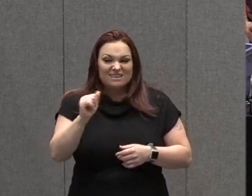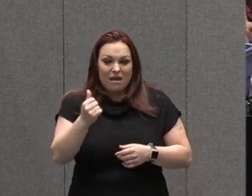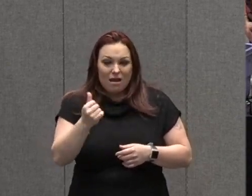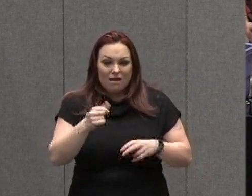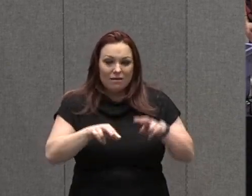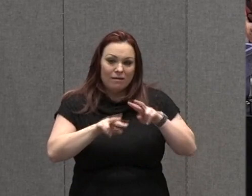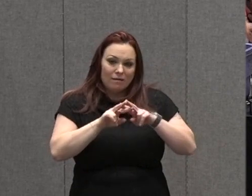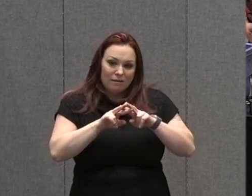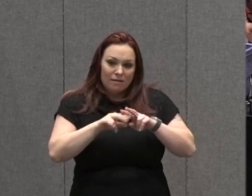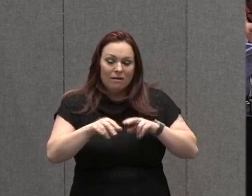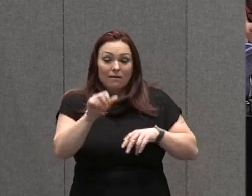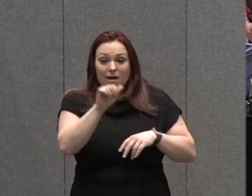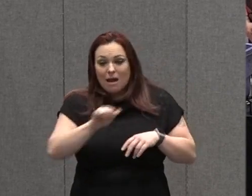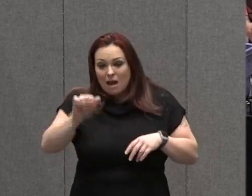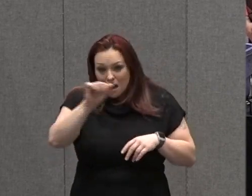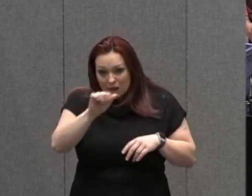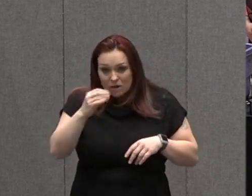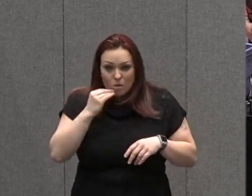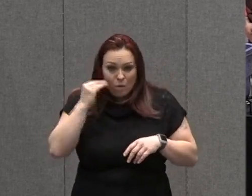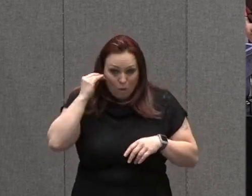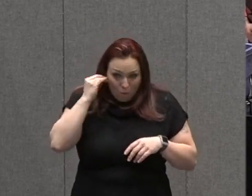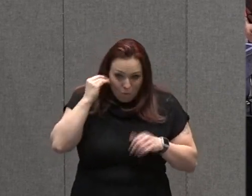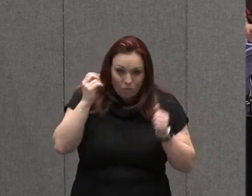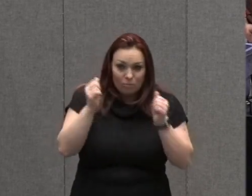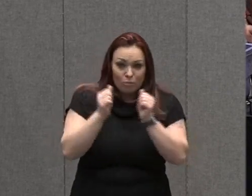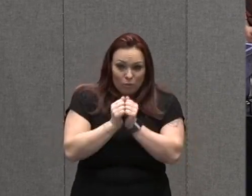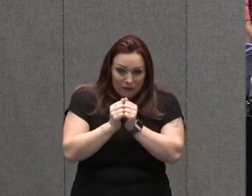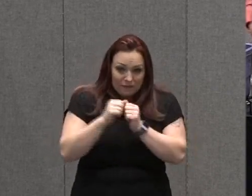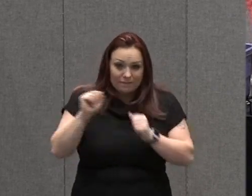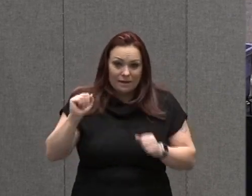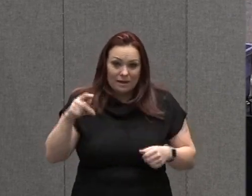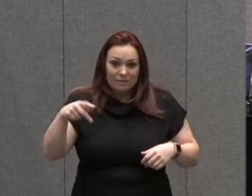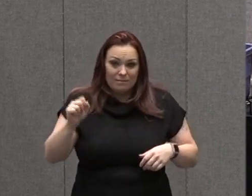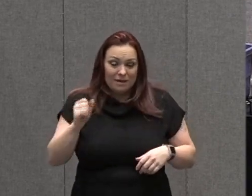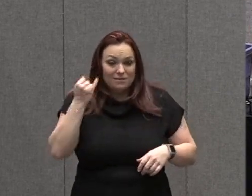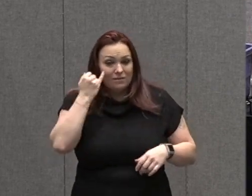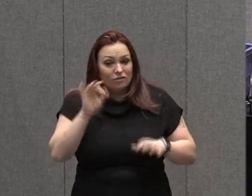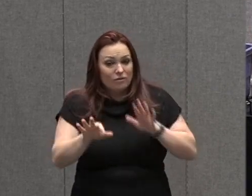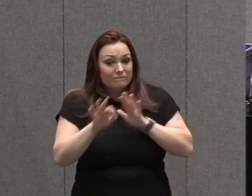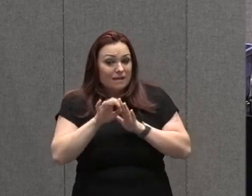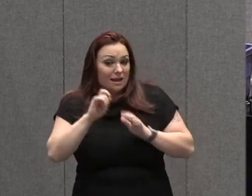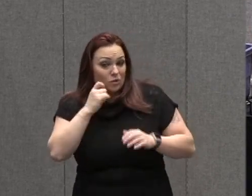And so if you find any cool sounding instruments in your house that you just found,